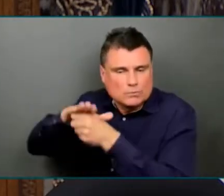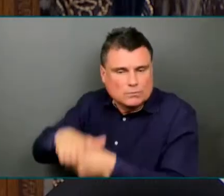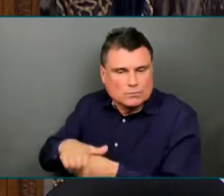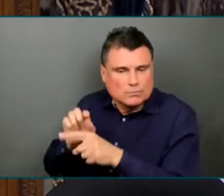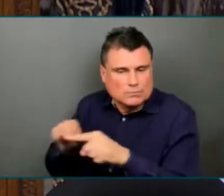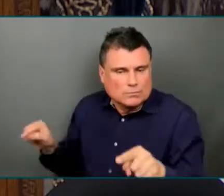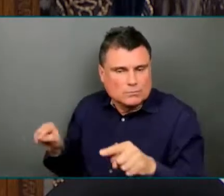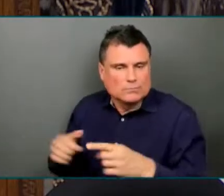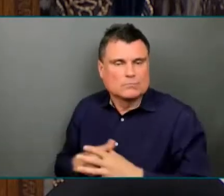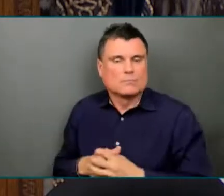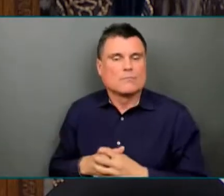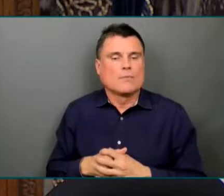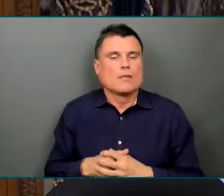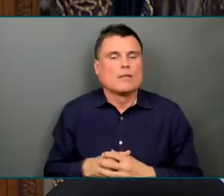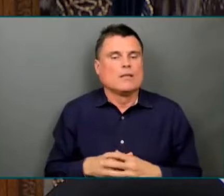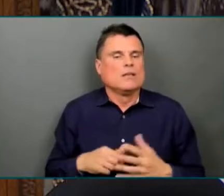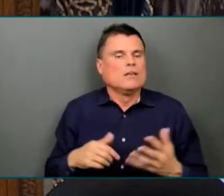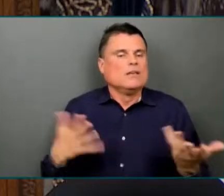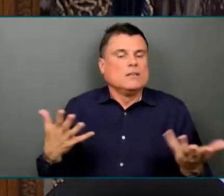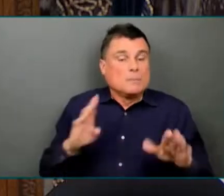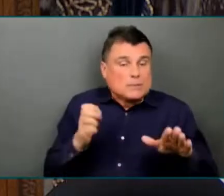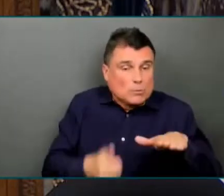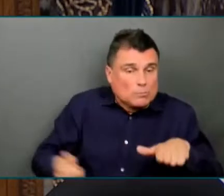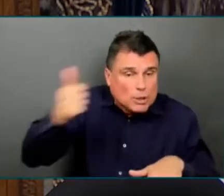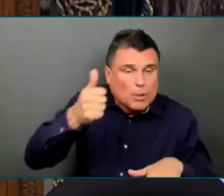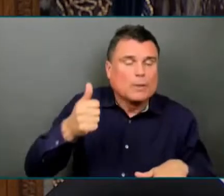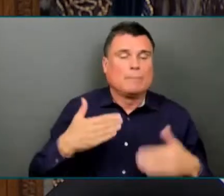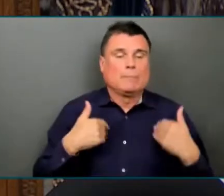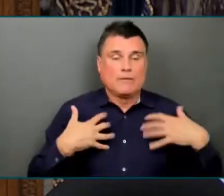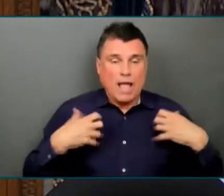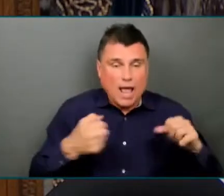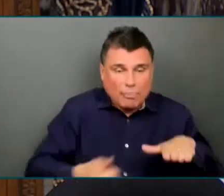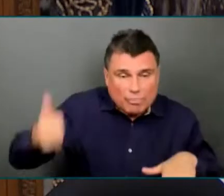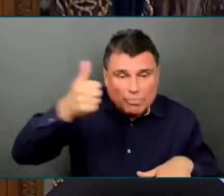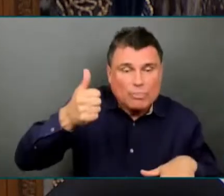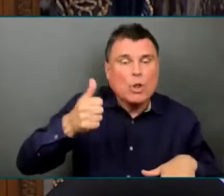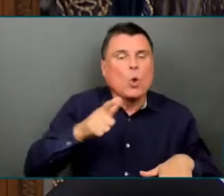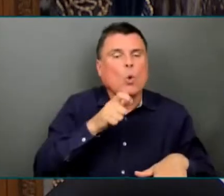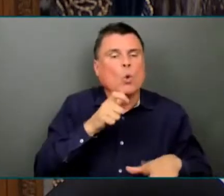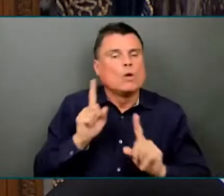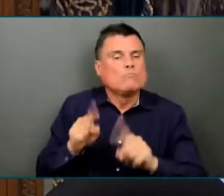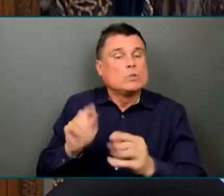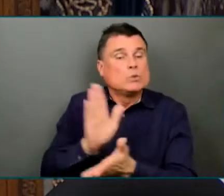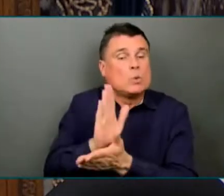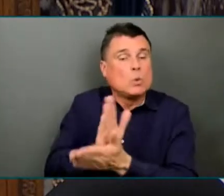attended the school before August 1, 1974, would finally receive compensation for systemic abuse